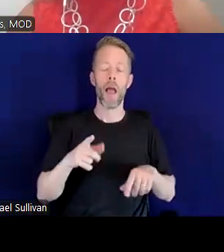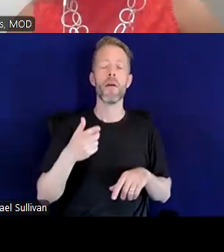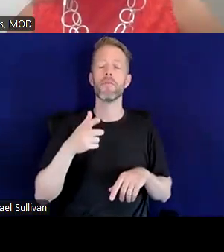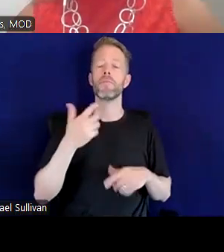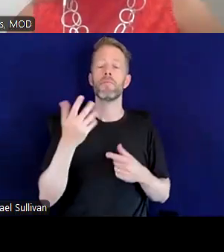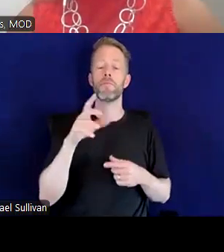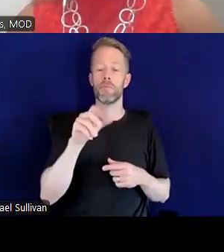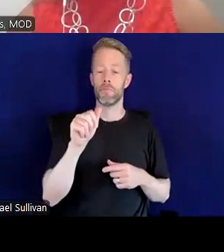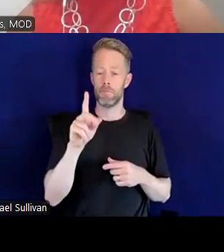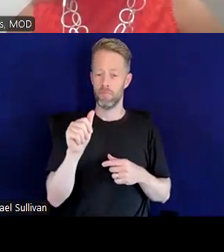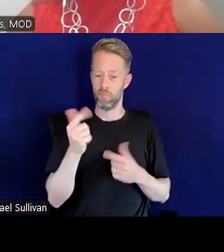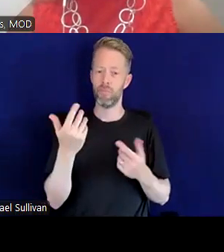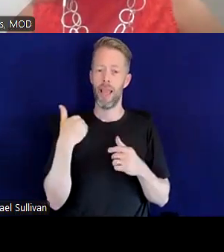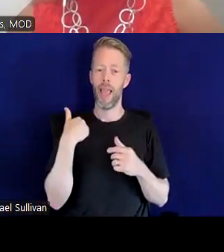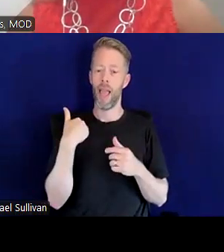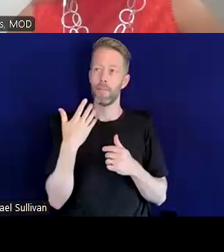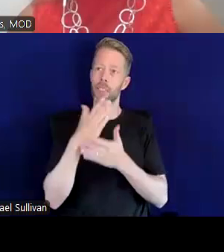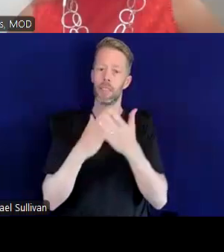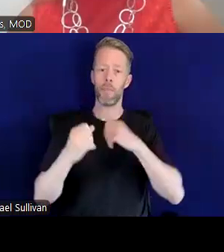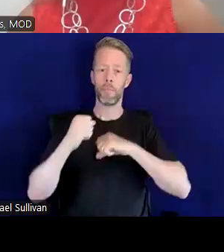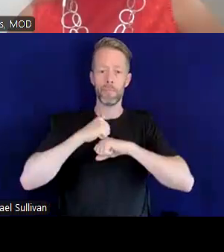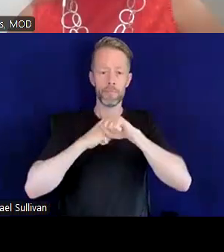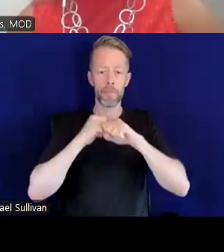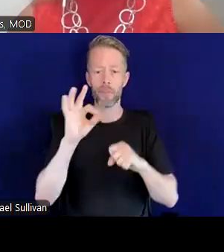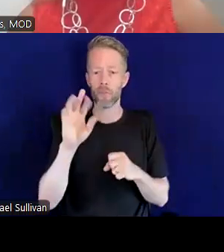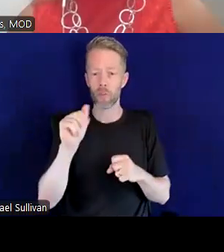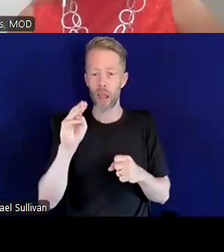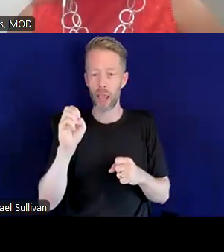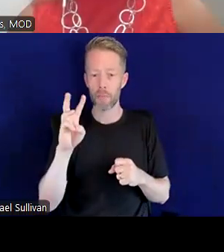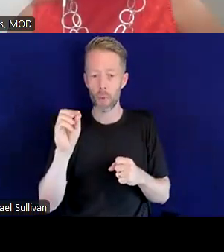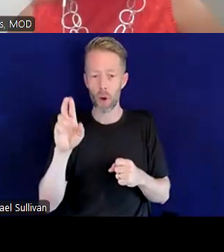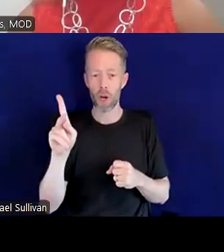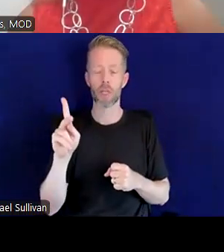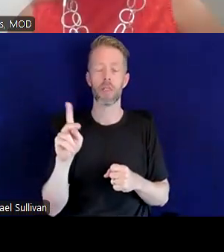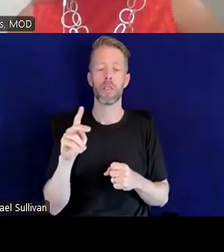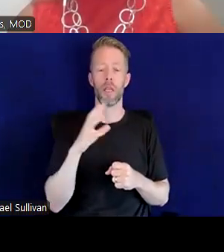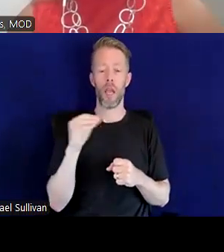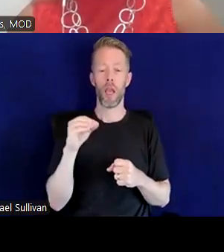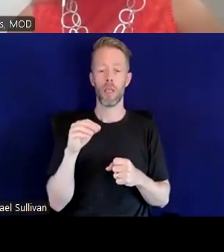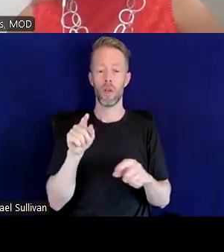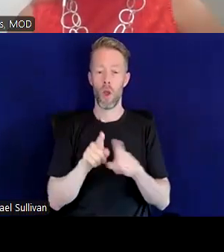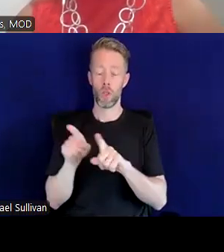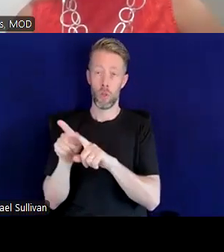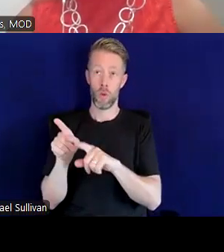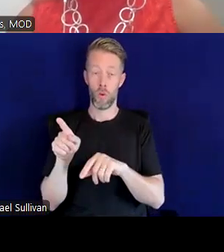can give me a framework and as I said earlier, I have definitely become more discerning about what I think is worth spending